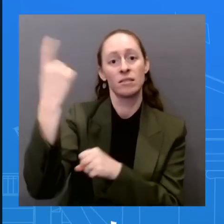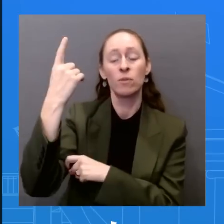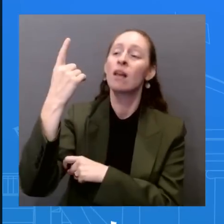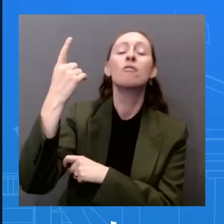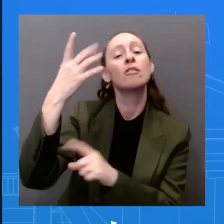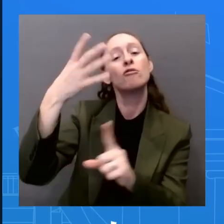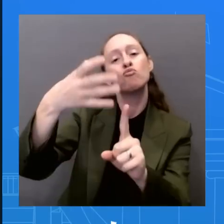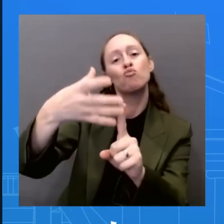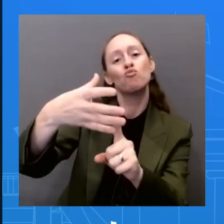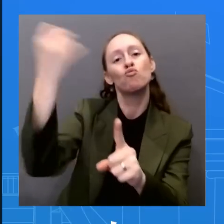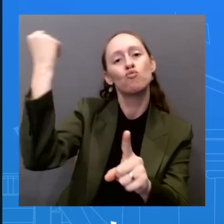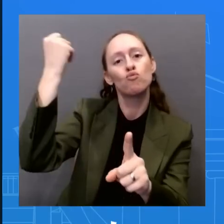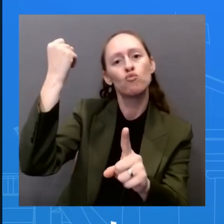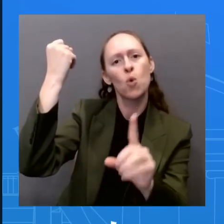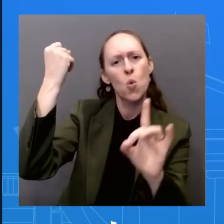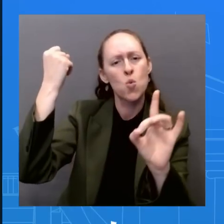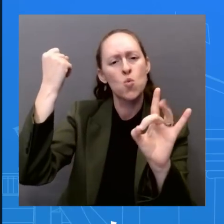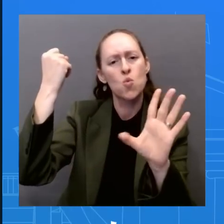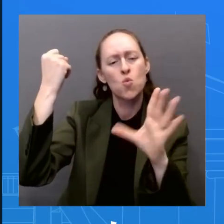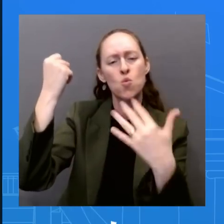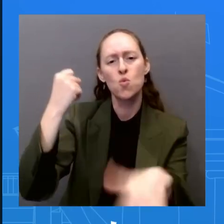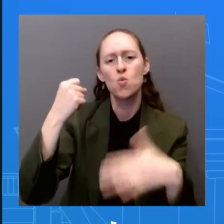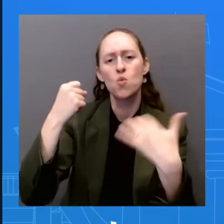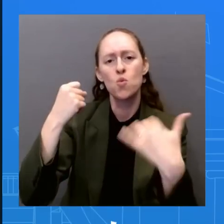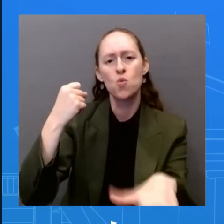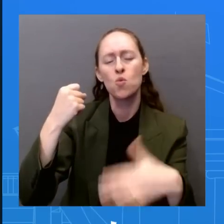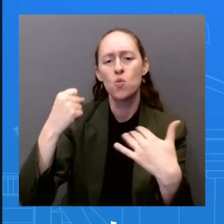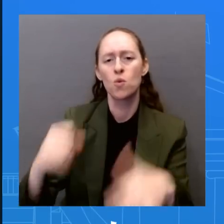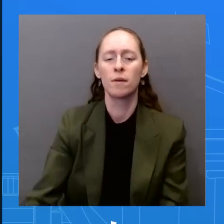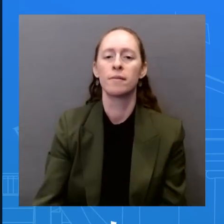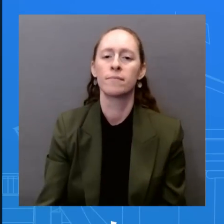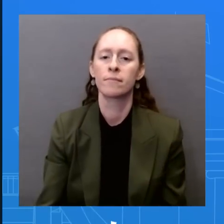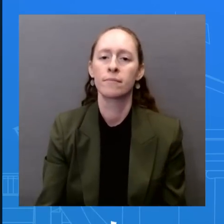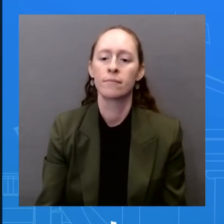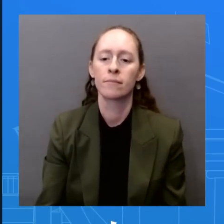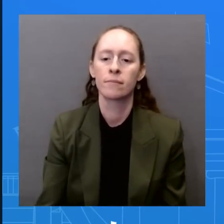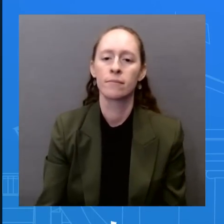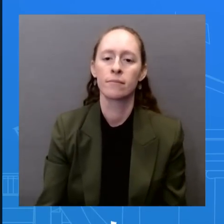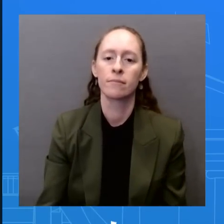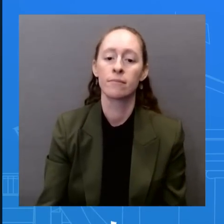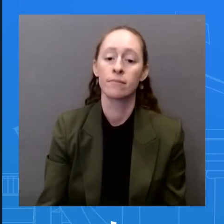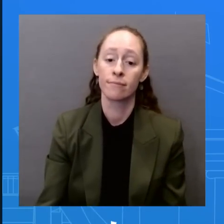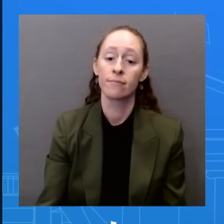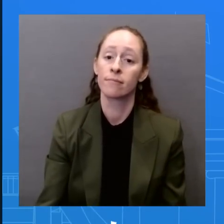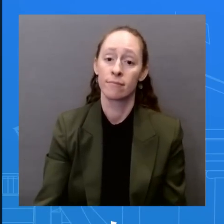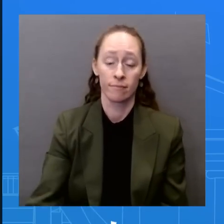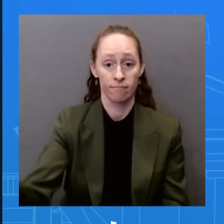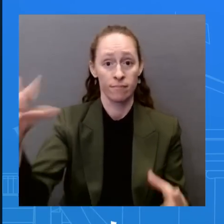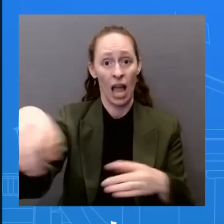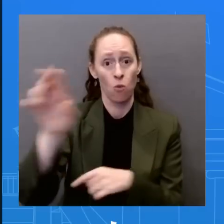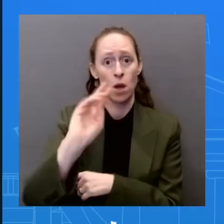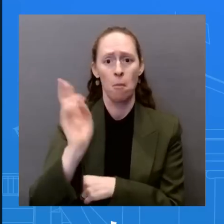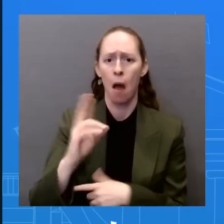you know, national Republicans, you know, say that they wanted a national ban, to take away people's right,